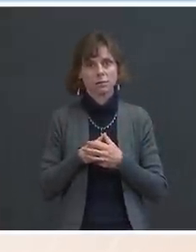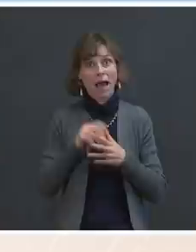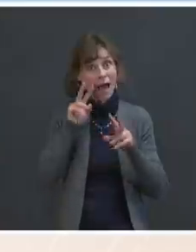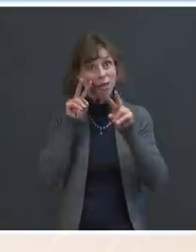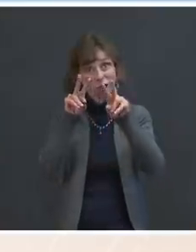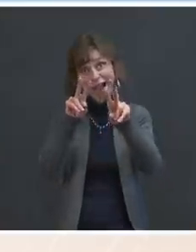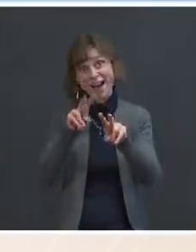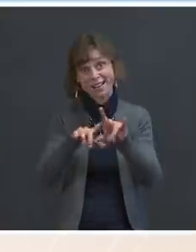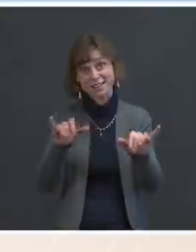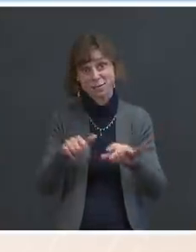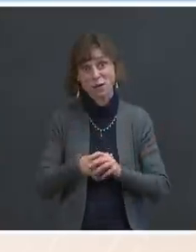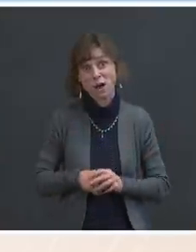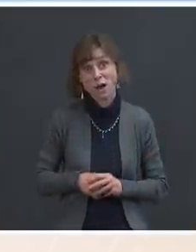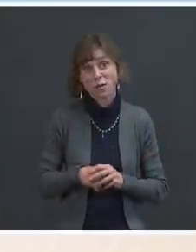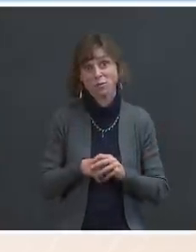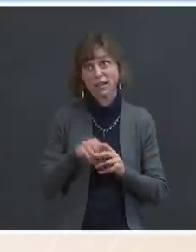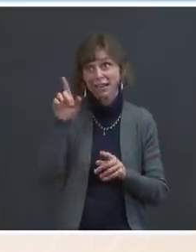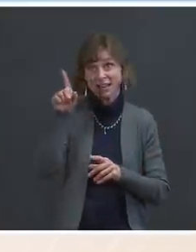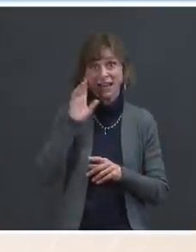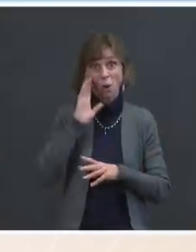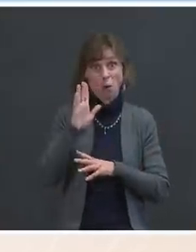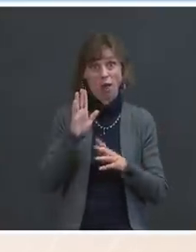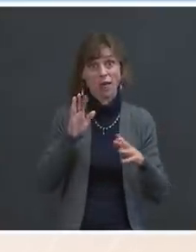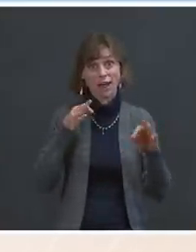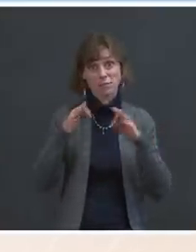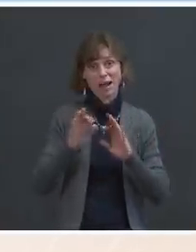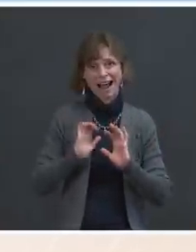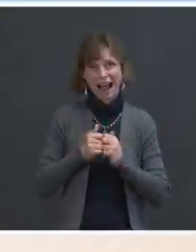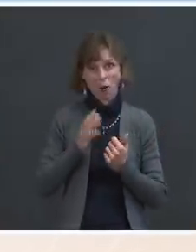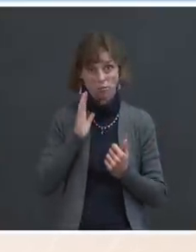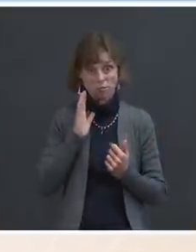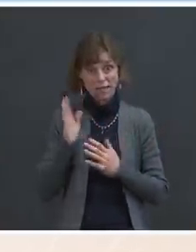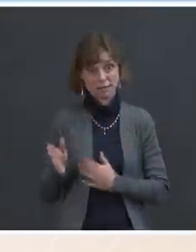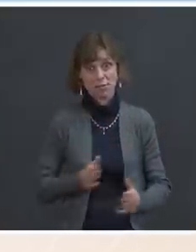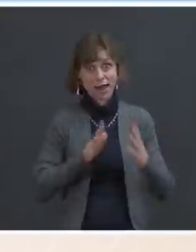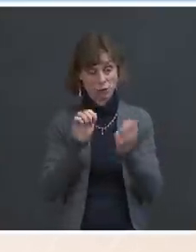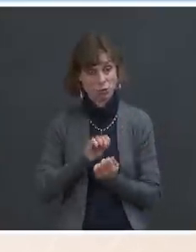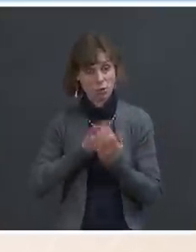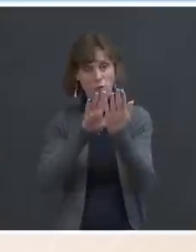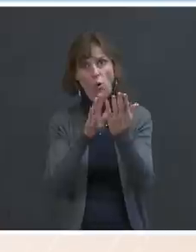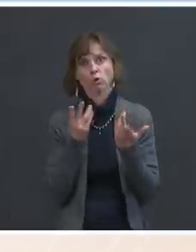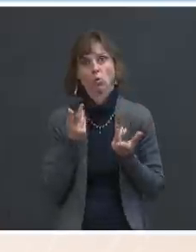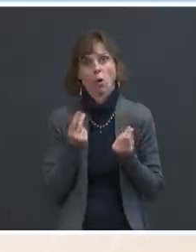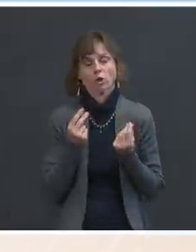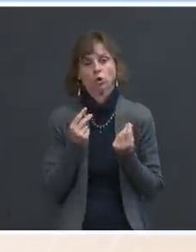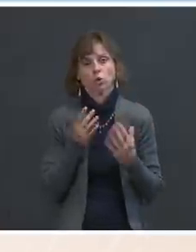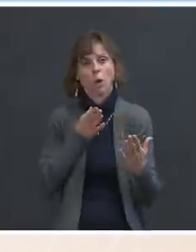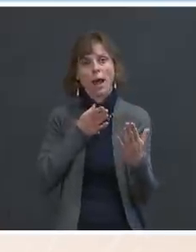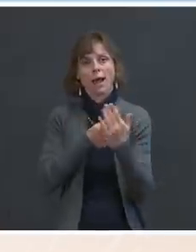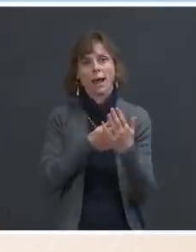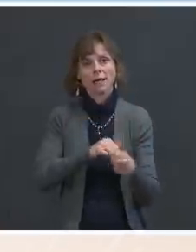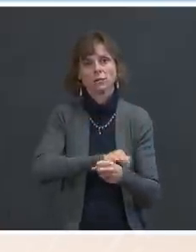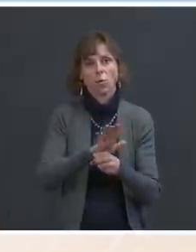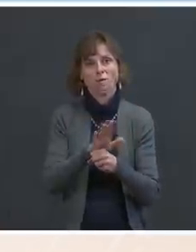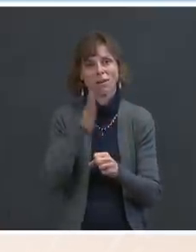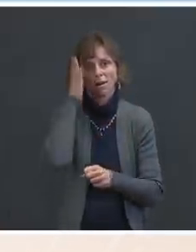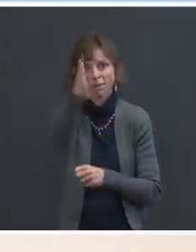how he will approach this war against the pandemic moving forward and lay out some more specifics